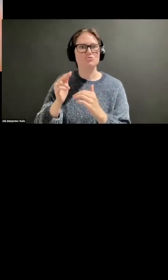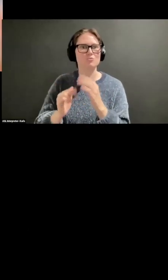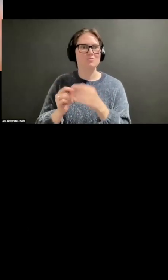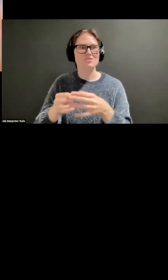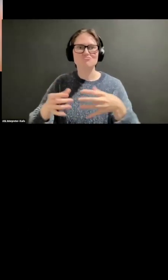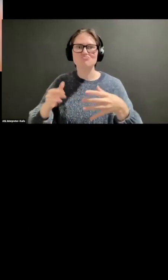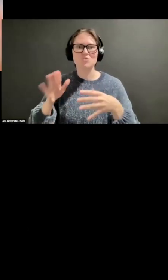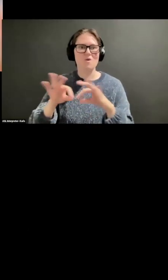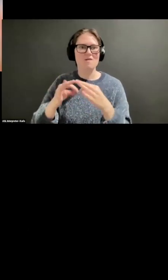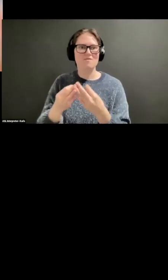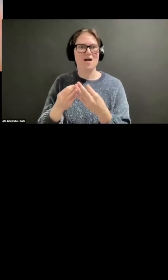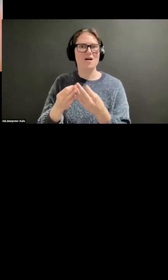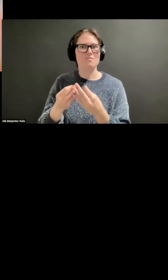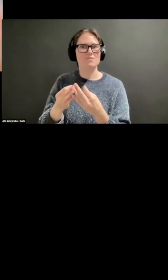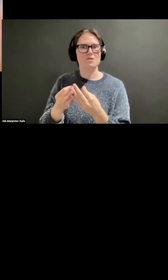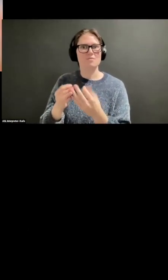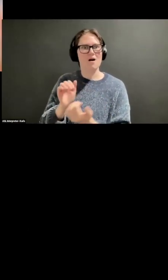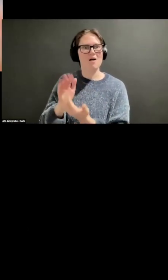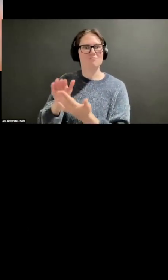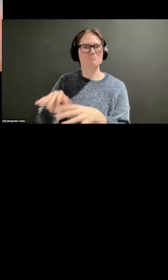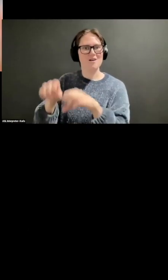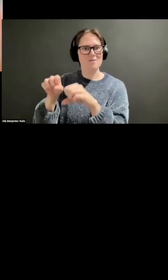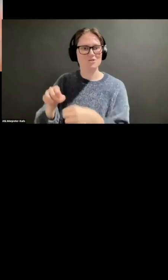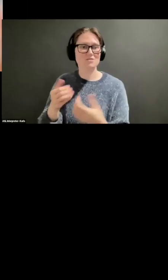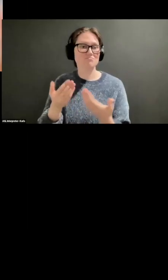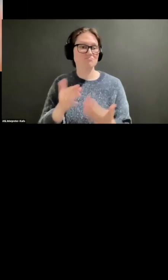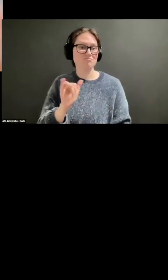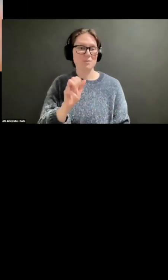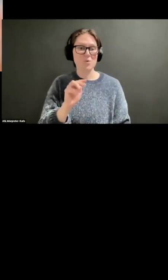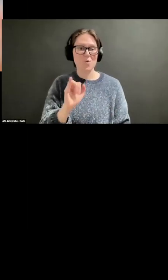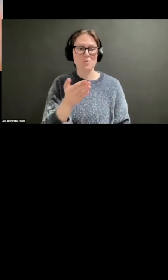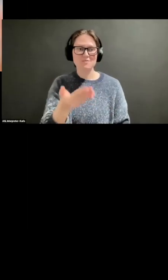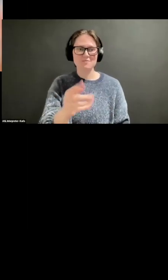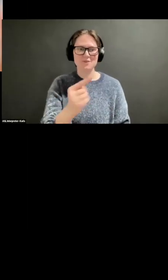So maybe Yomi, we can start with you this time. Sure.